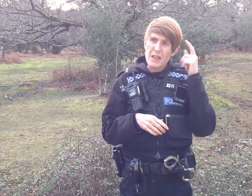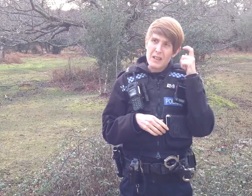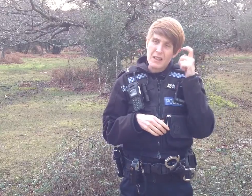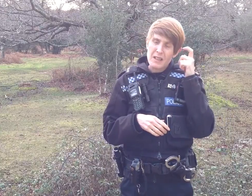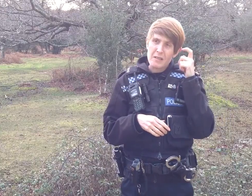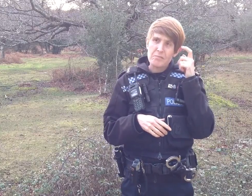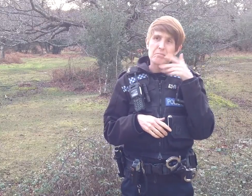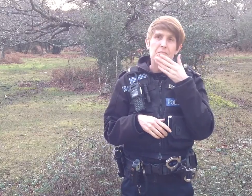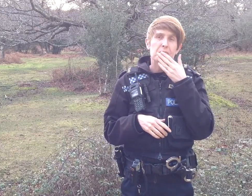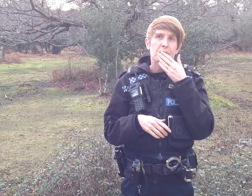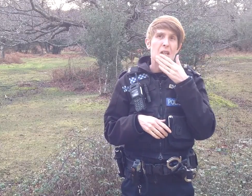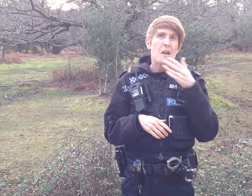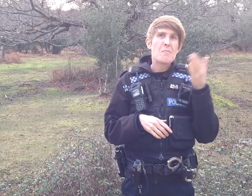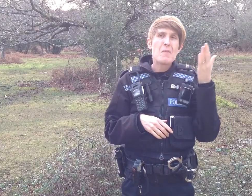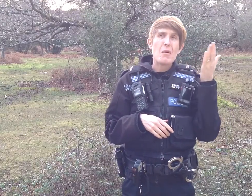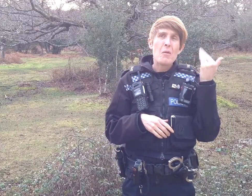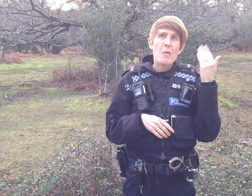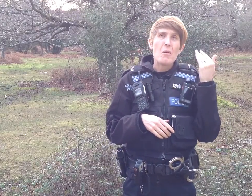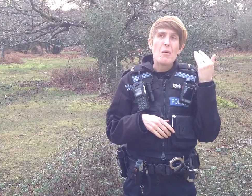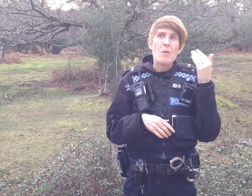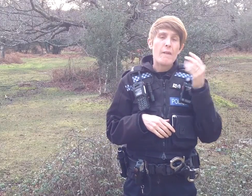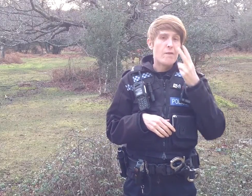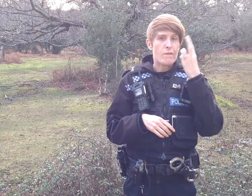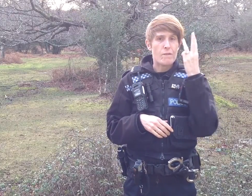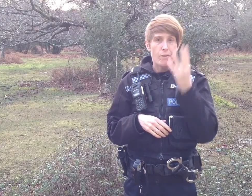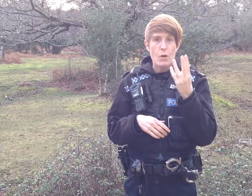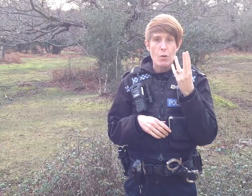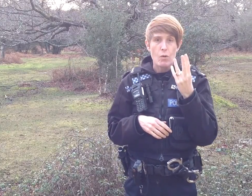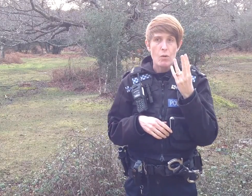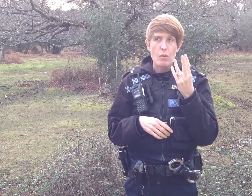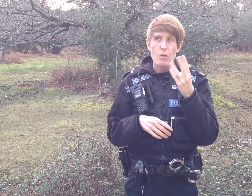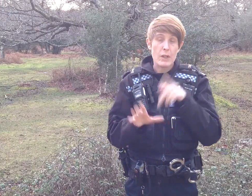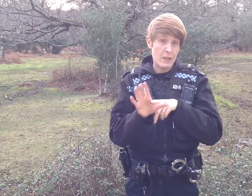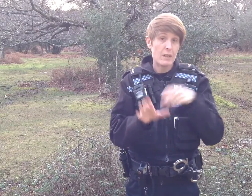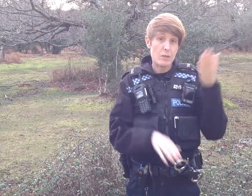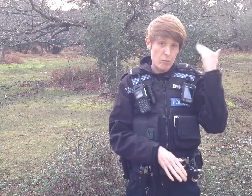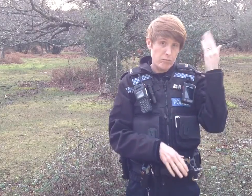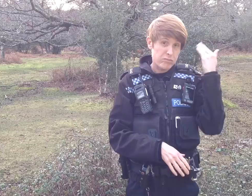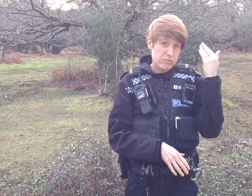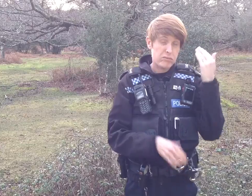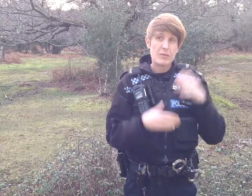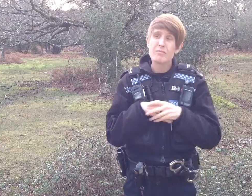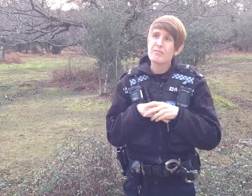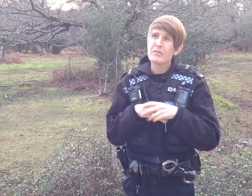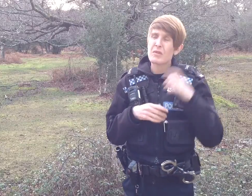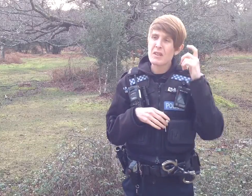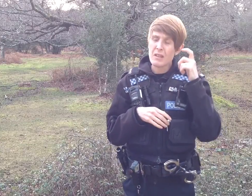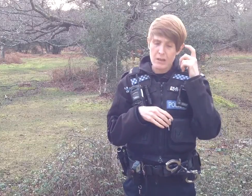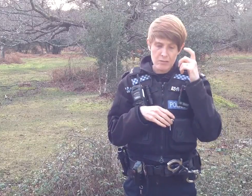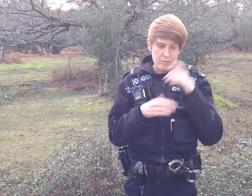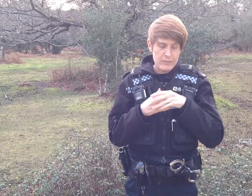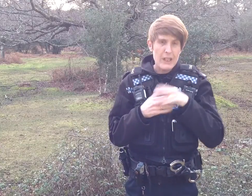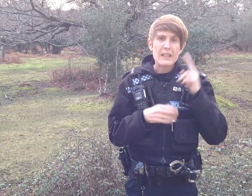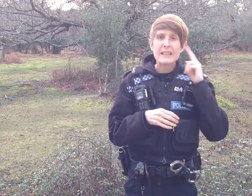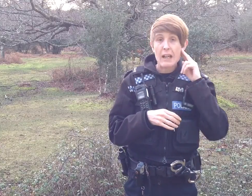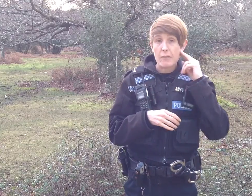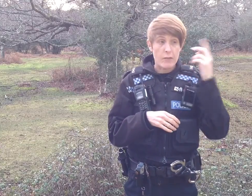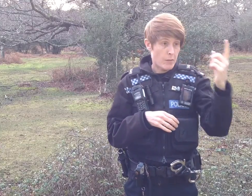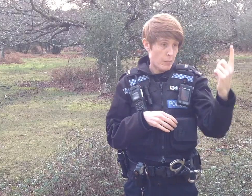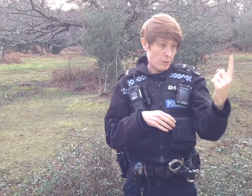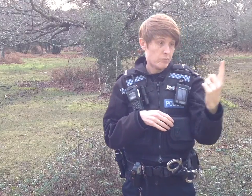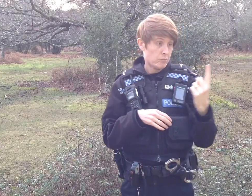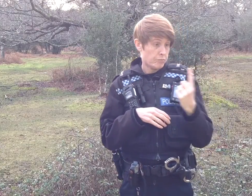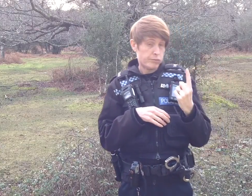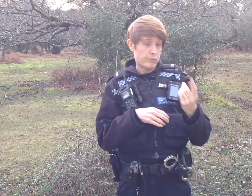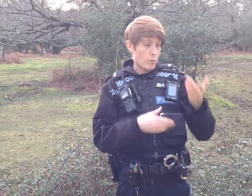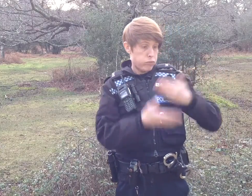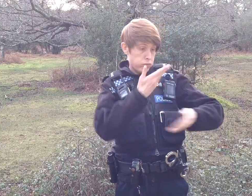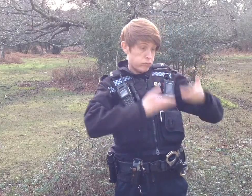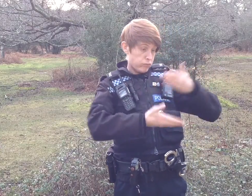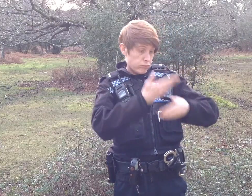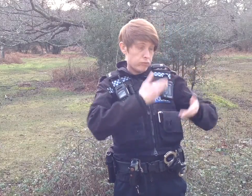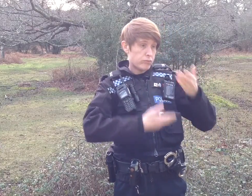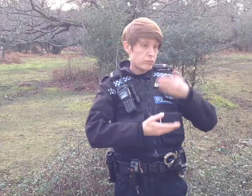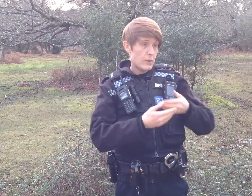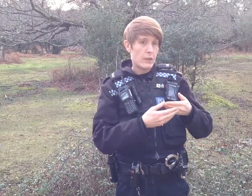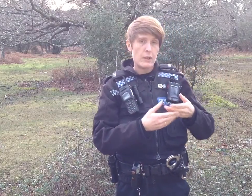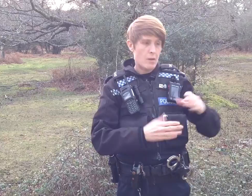About 4 years ago, I thought, if a Deaf person came to explain something